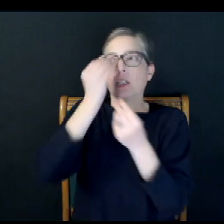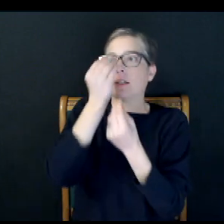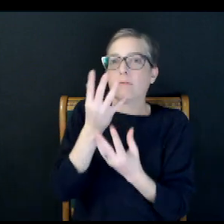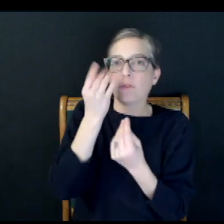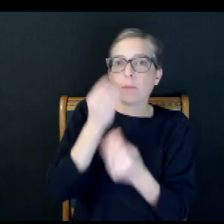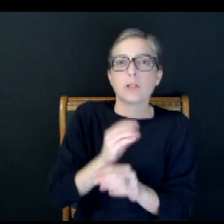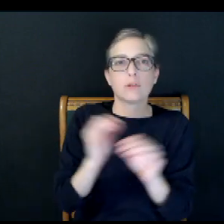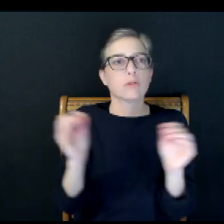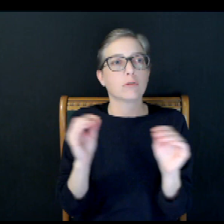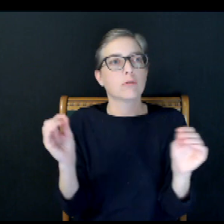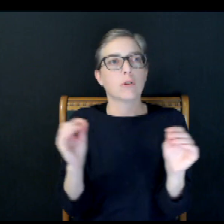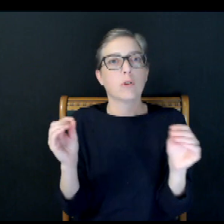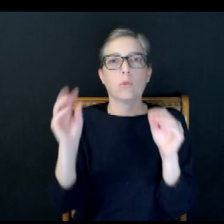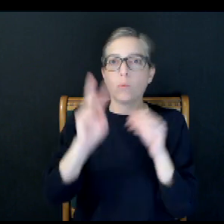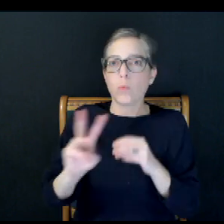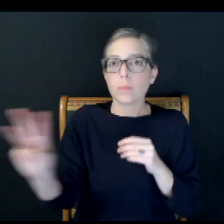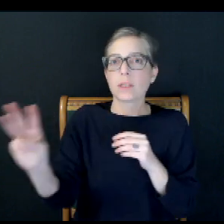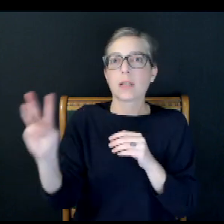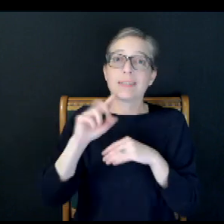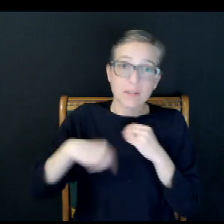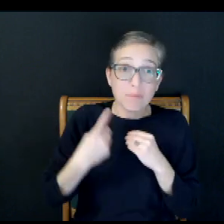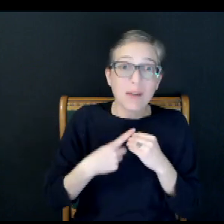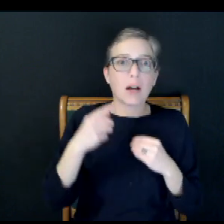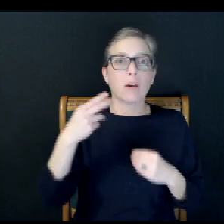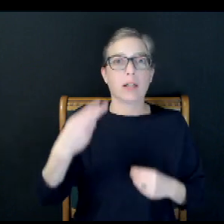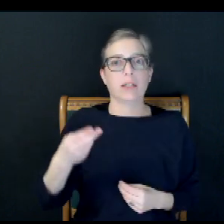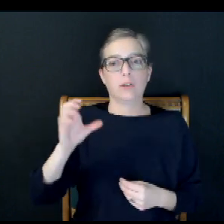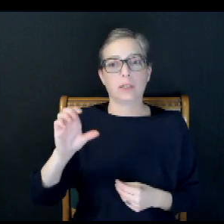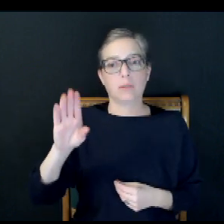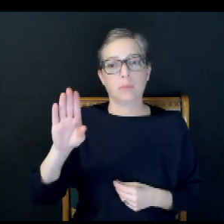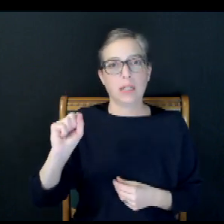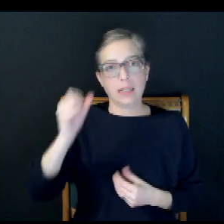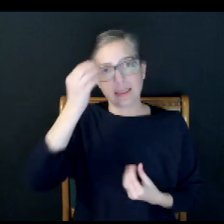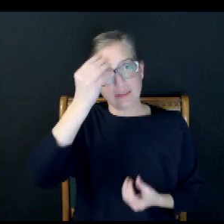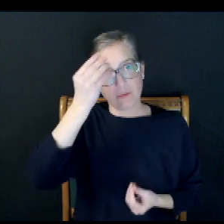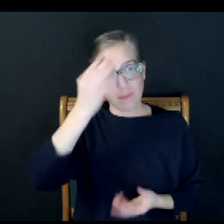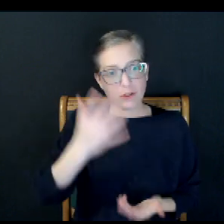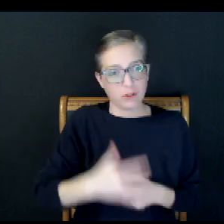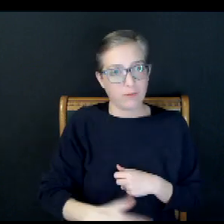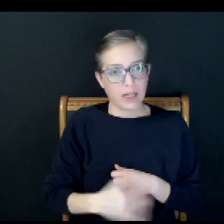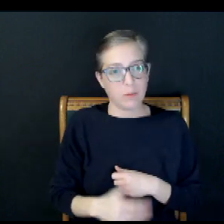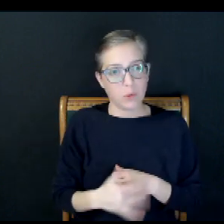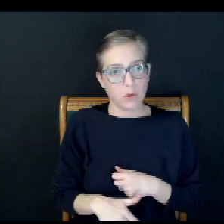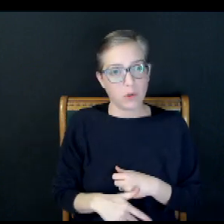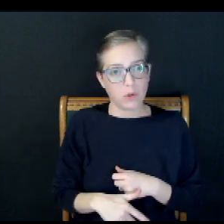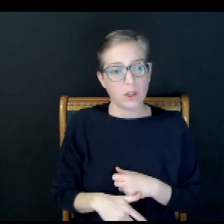or things like that about HCBS. This one was maybe not new or shocking,